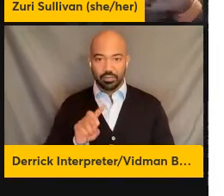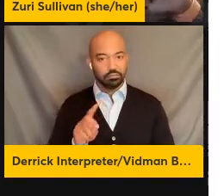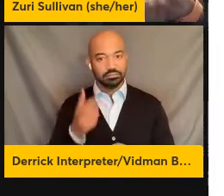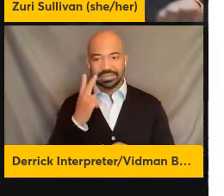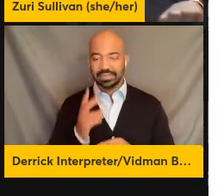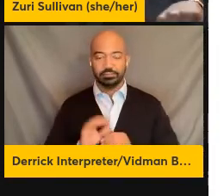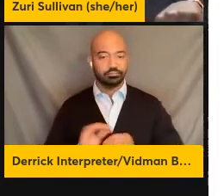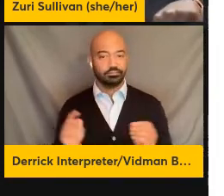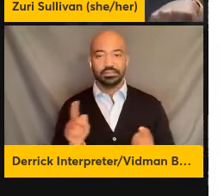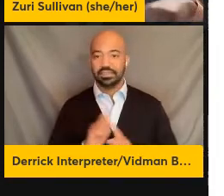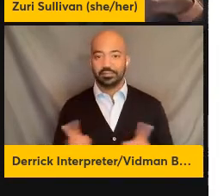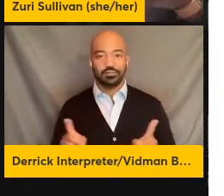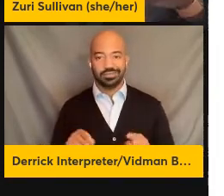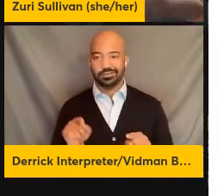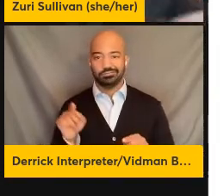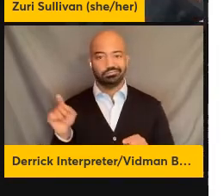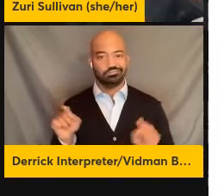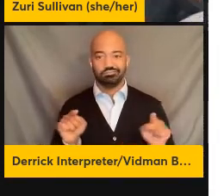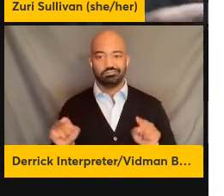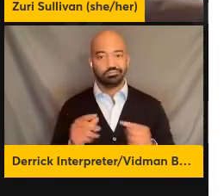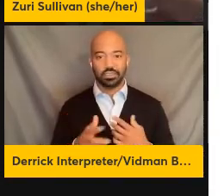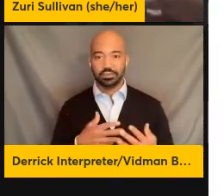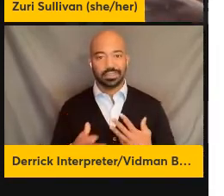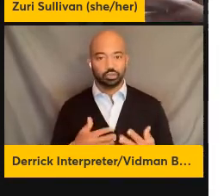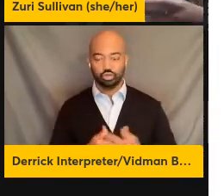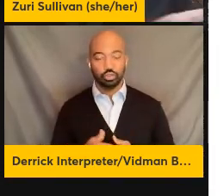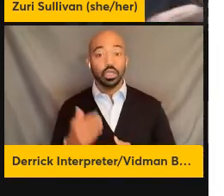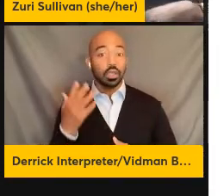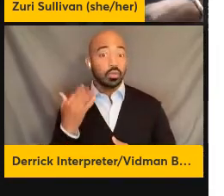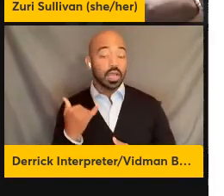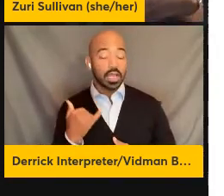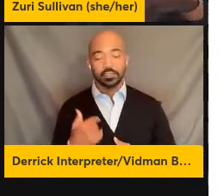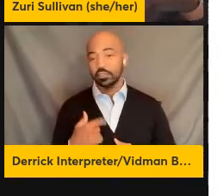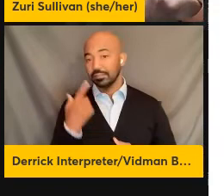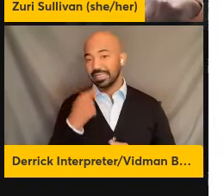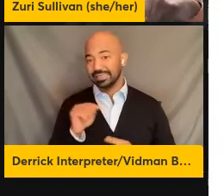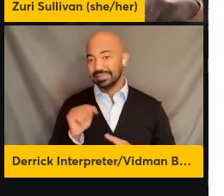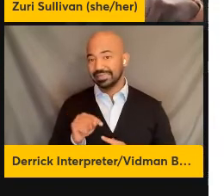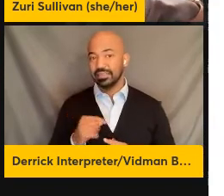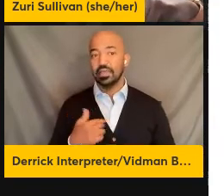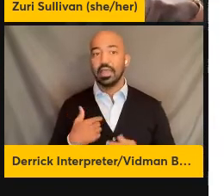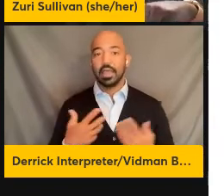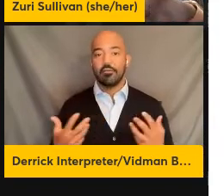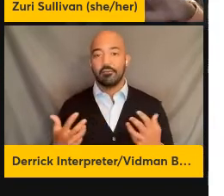between the two diets. And this makes sense because as I mentioned, these diets are matched for lipid content. And the